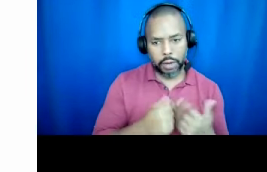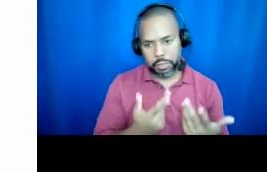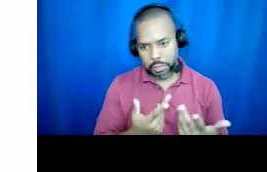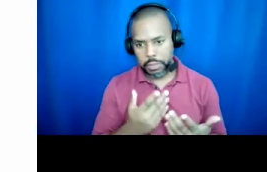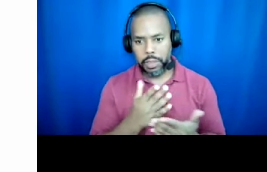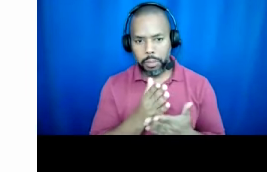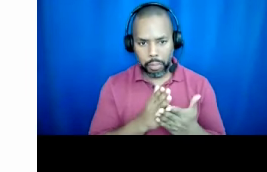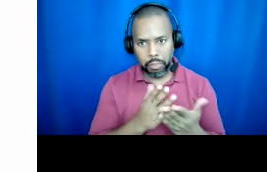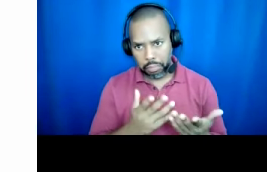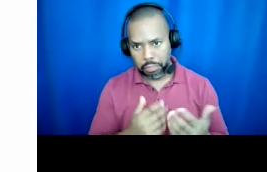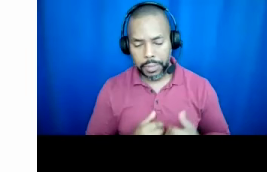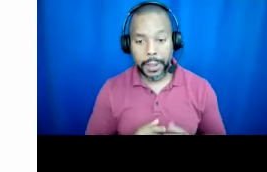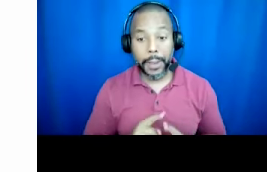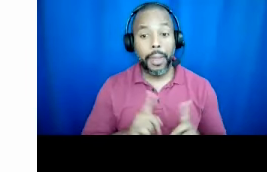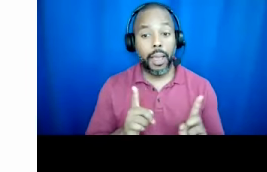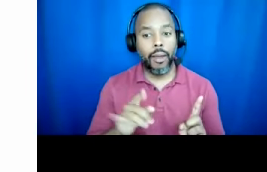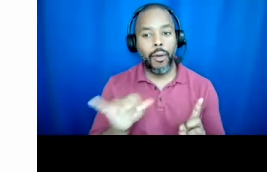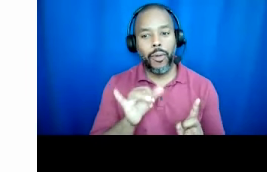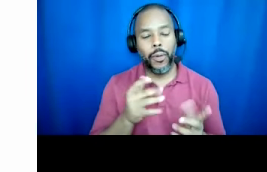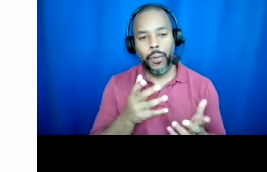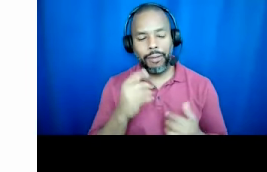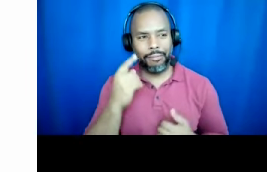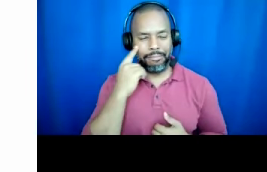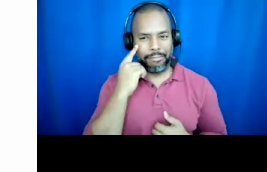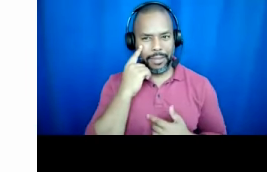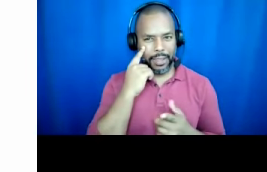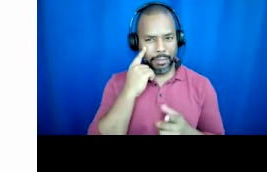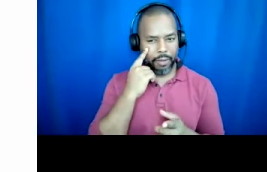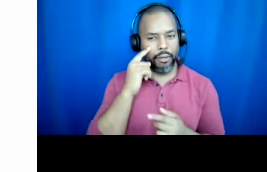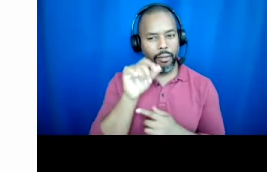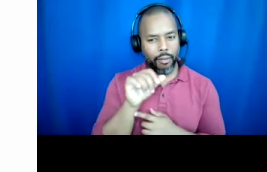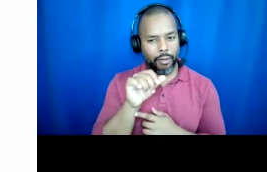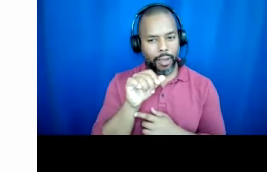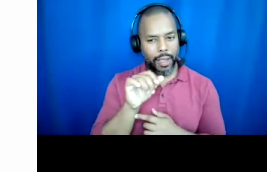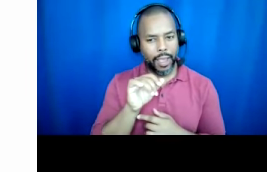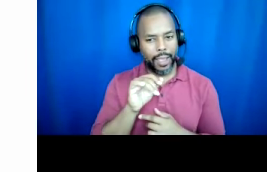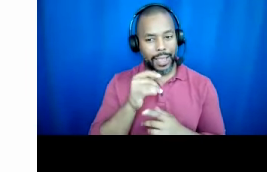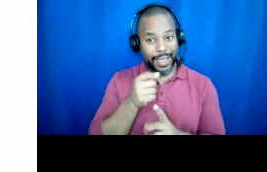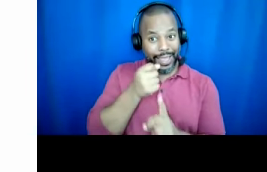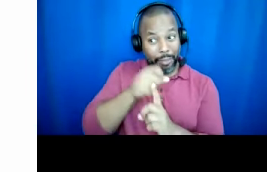But we also want to be cognizant of are we impacting other areas,